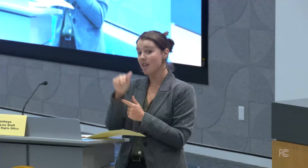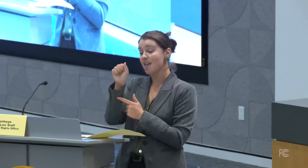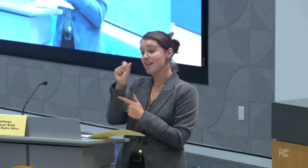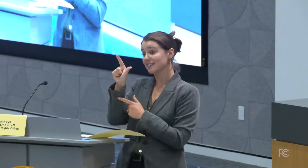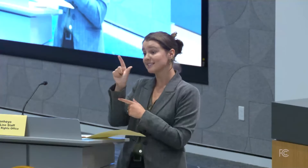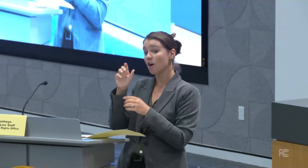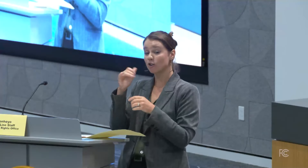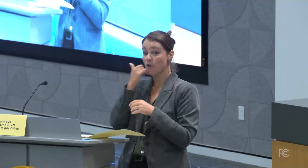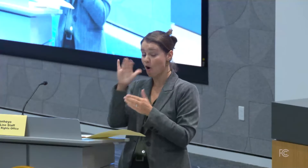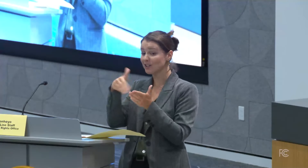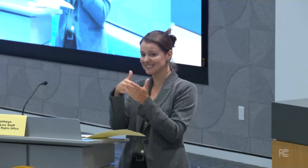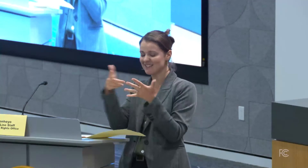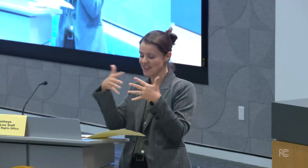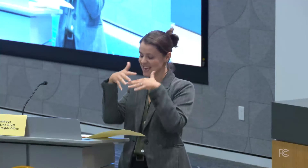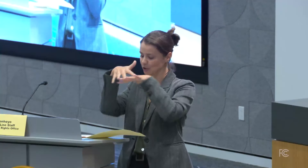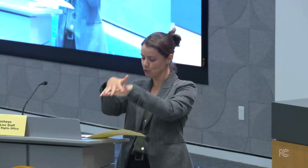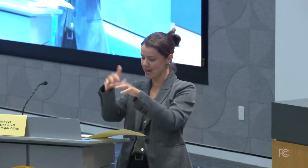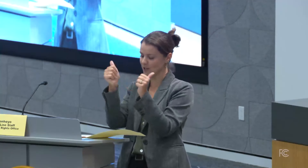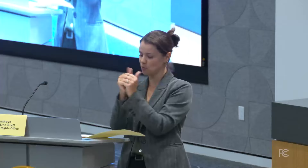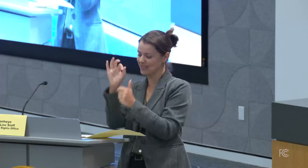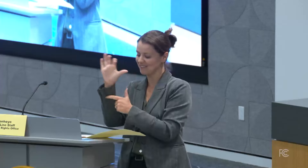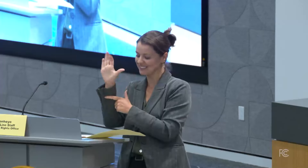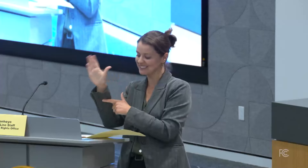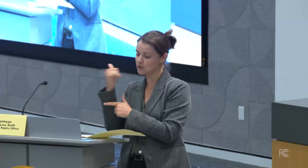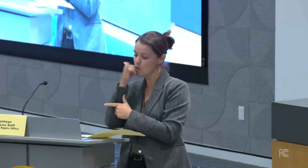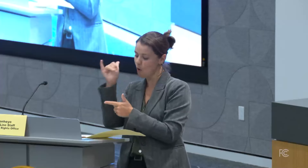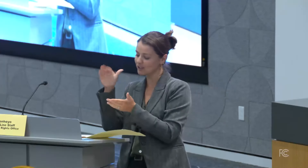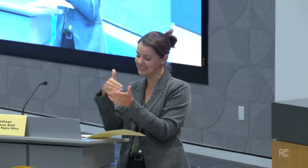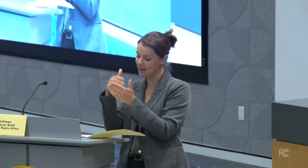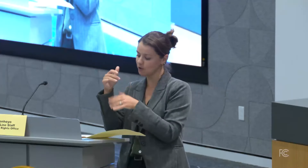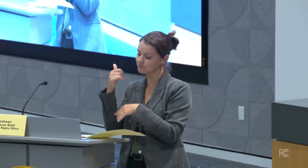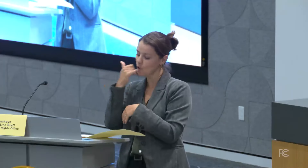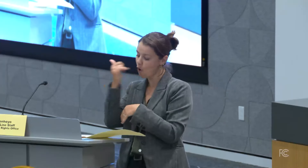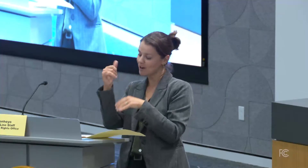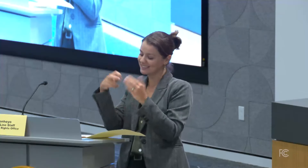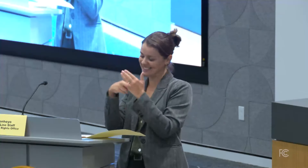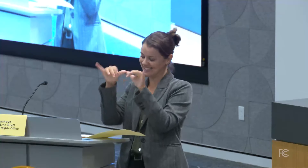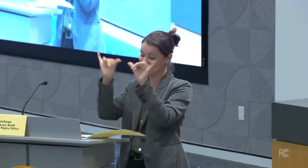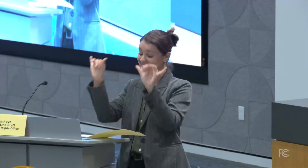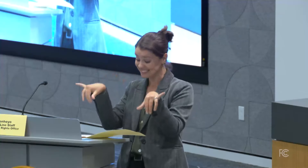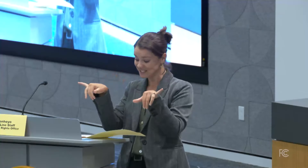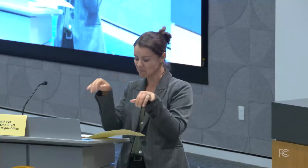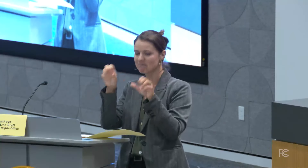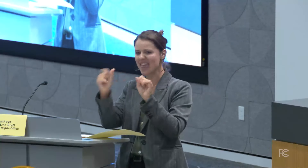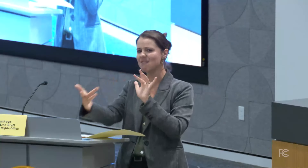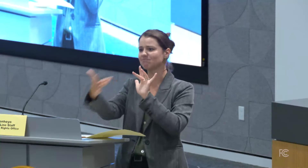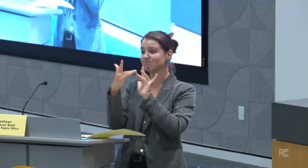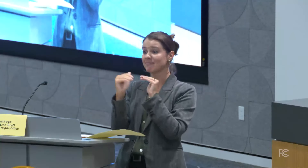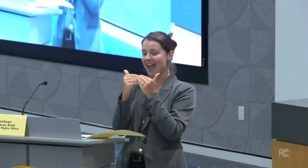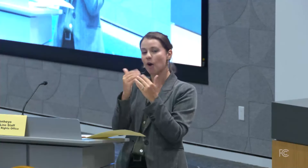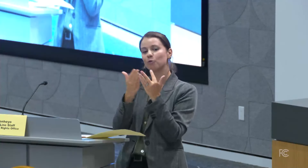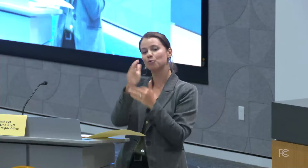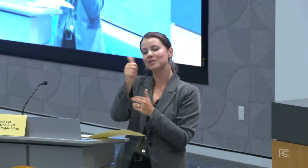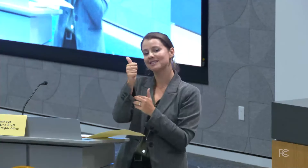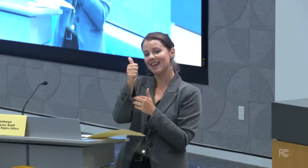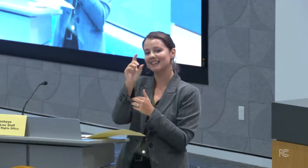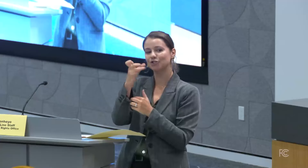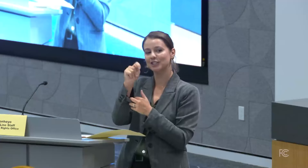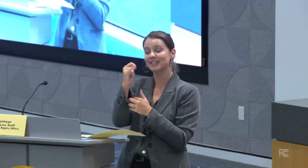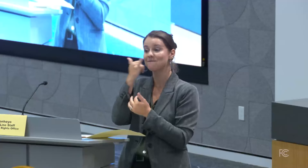USERS COULD CALL USING A THIRD PARTY RELAY SERVICE AND THEN CONNECTING TO THE FCC. SINCE THEN THEY'VE BEEN ABLE TO CONNECT AND COMMUNICATE WITH US DIRECTLY. OPEN